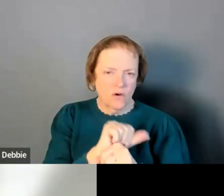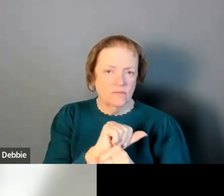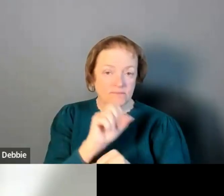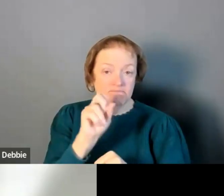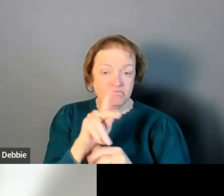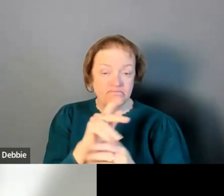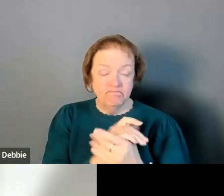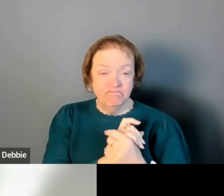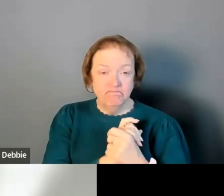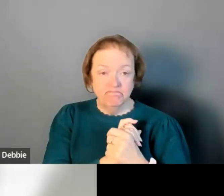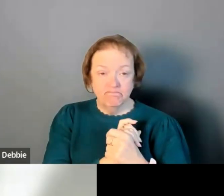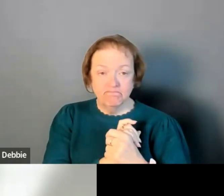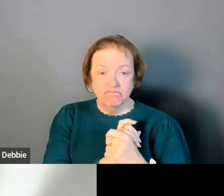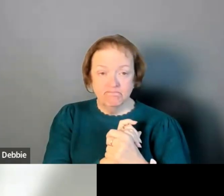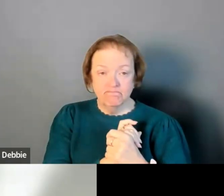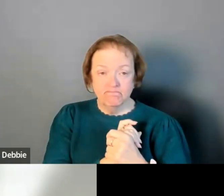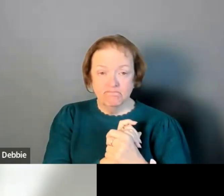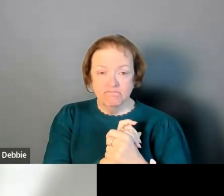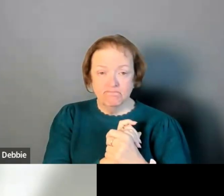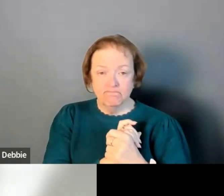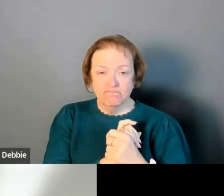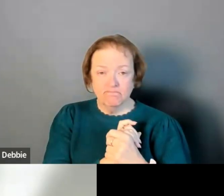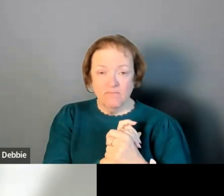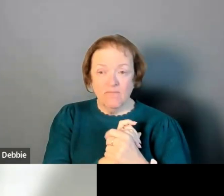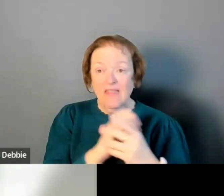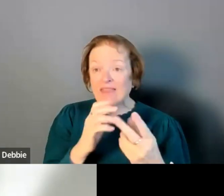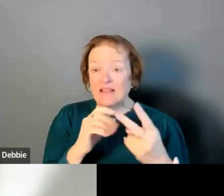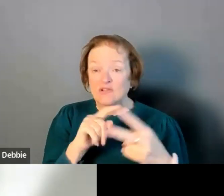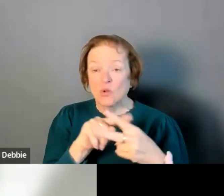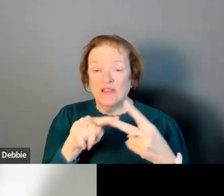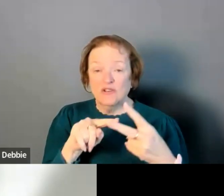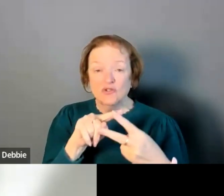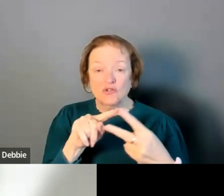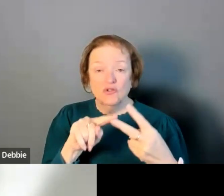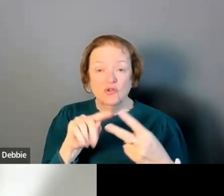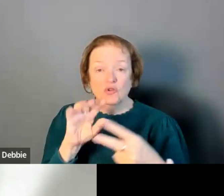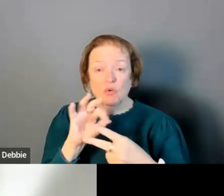Can you repeat that from the two options? Yes.